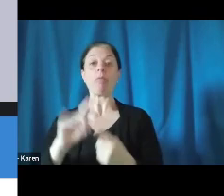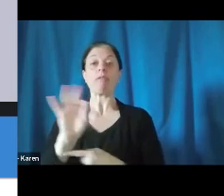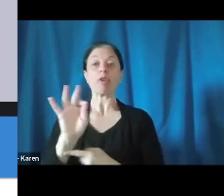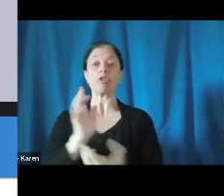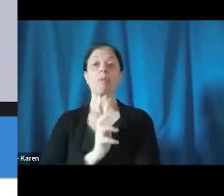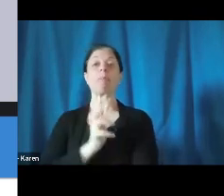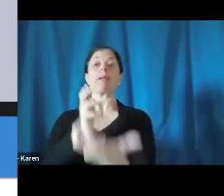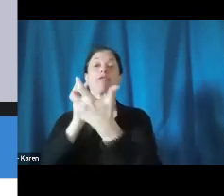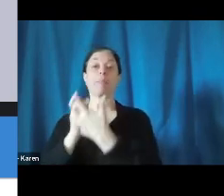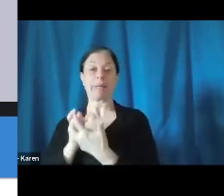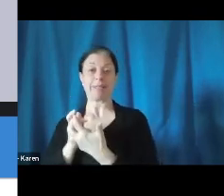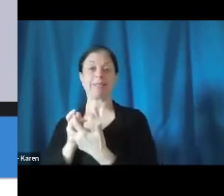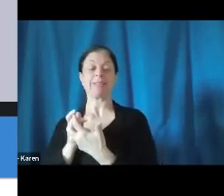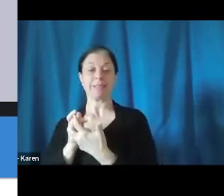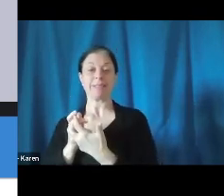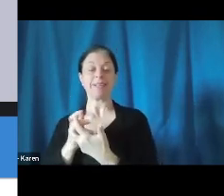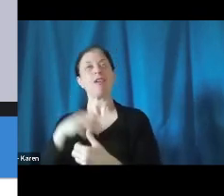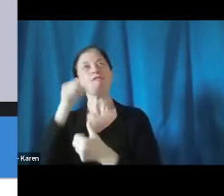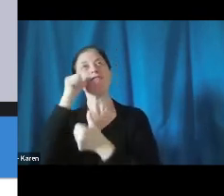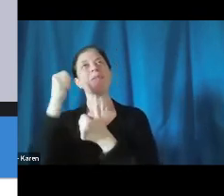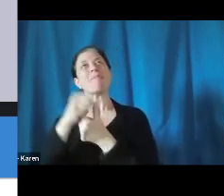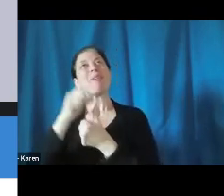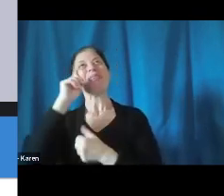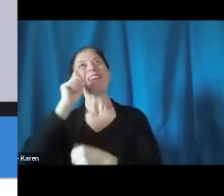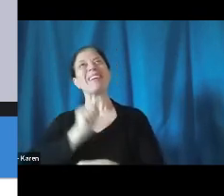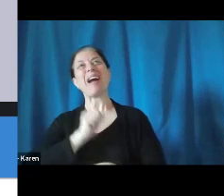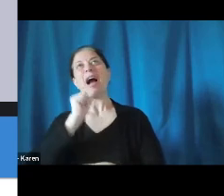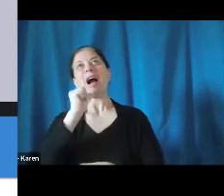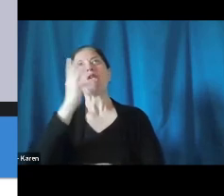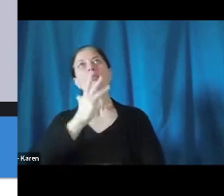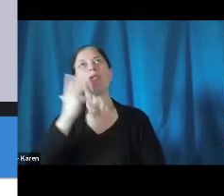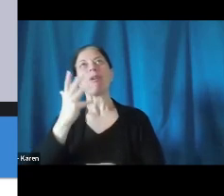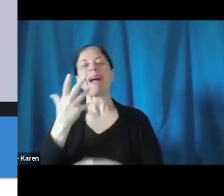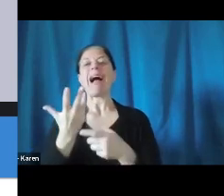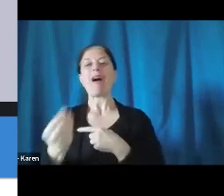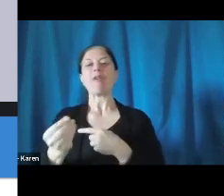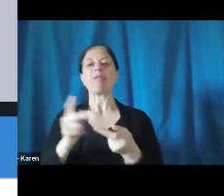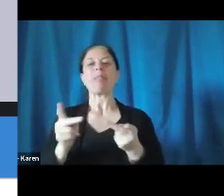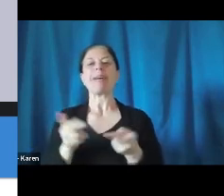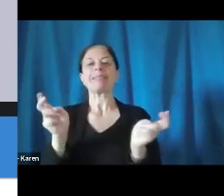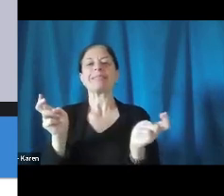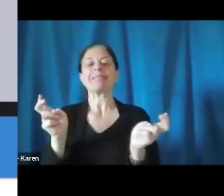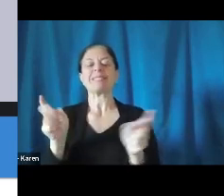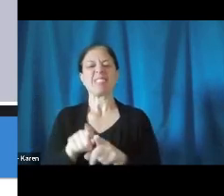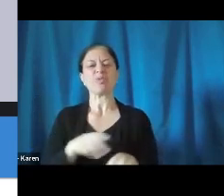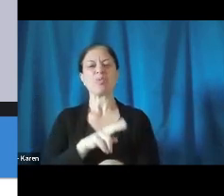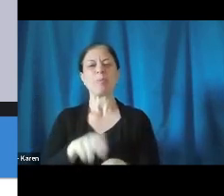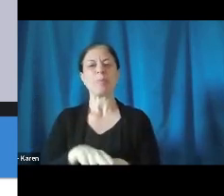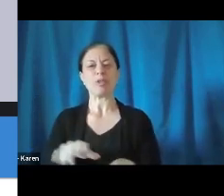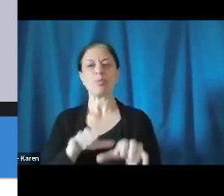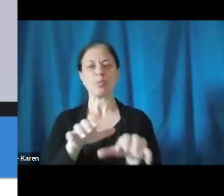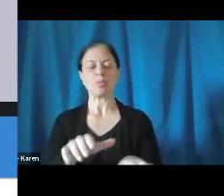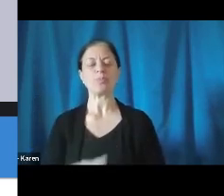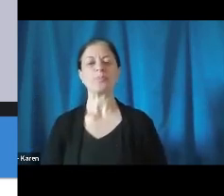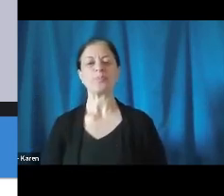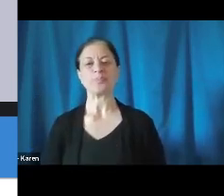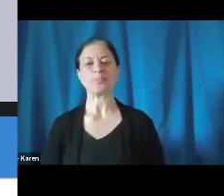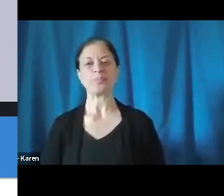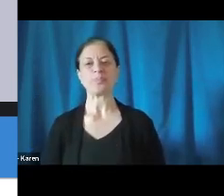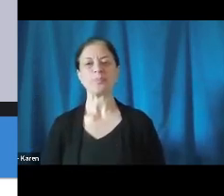the first time, after having my friend take my photo, what does it